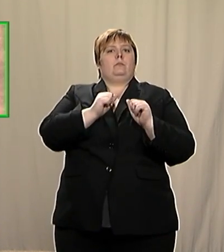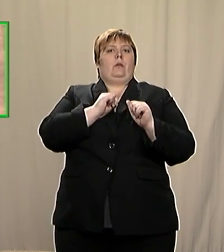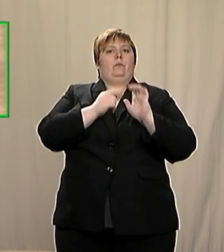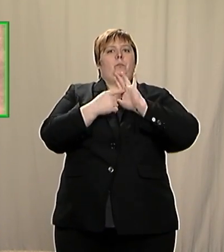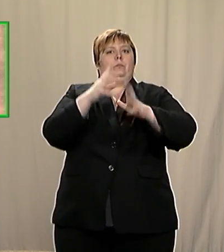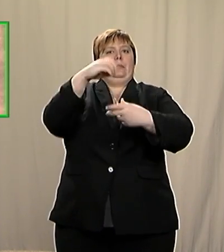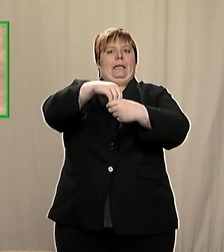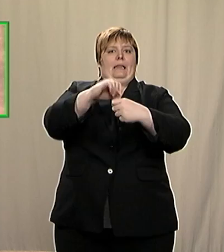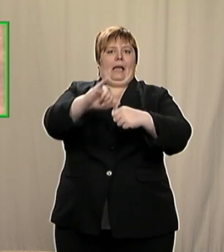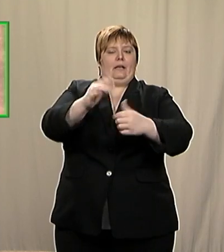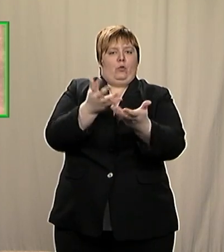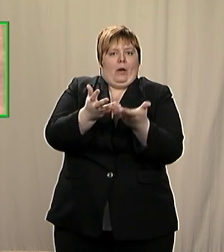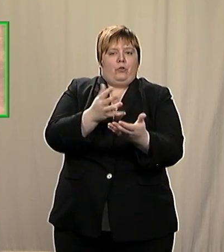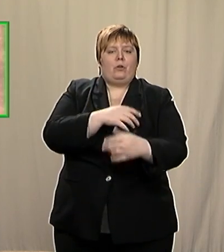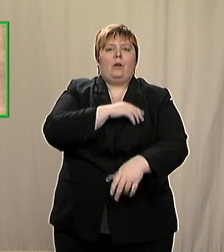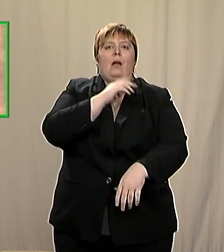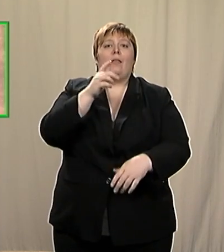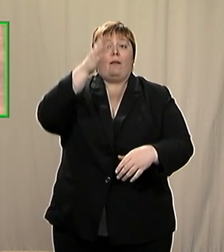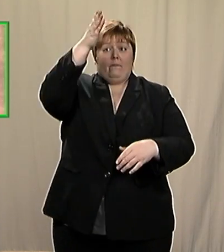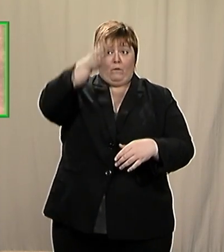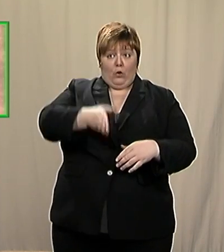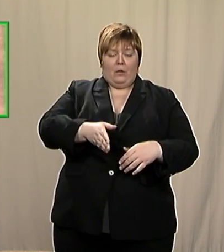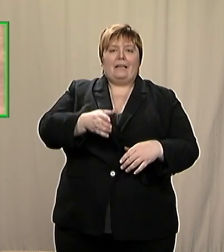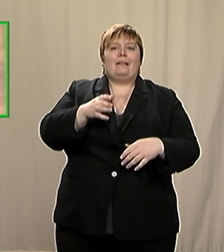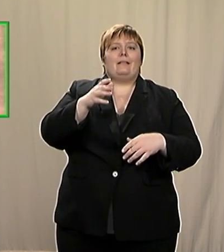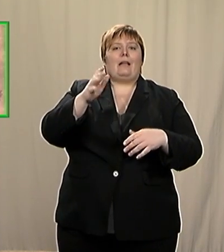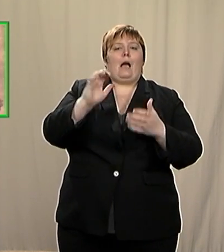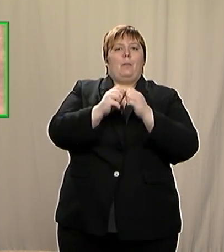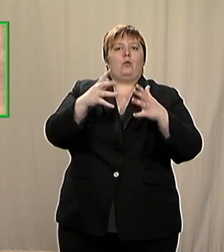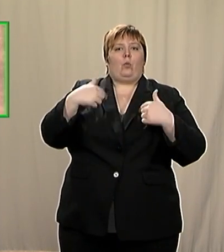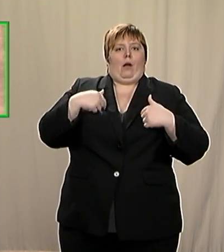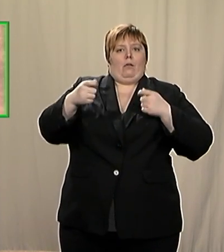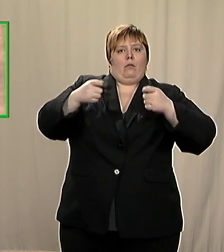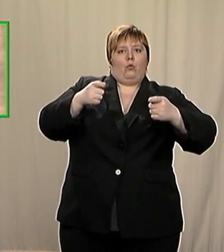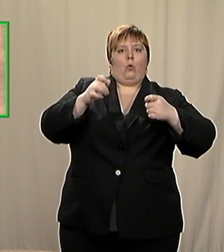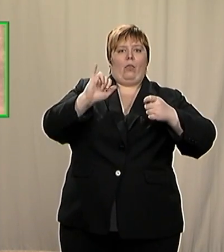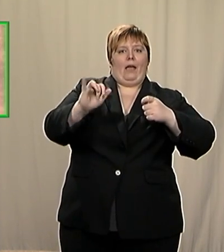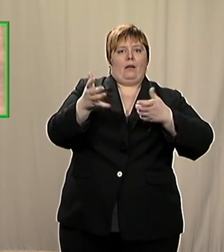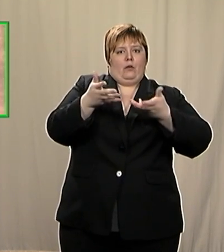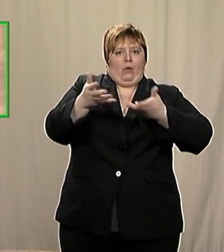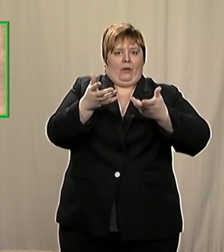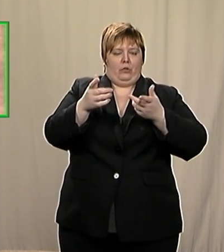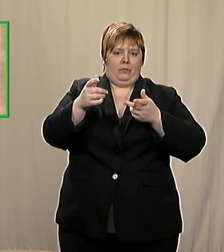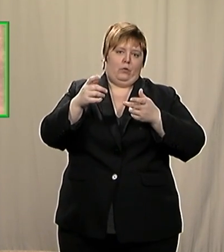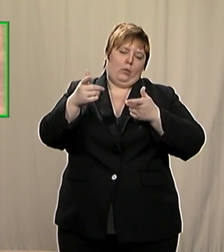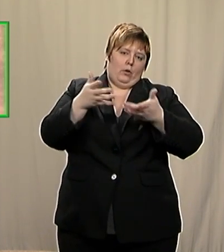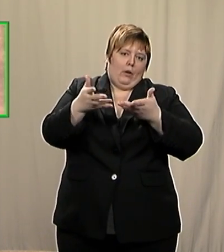And the vertical axis. What I would like to do now is take you step wise through each of them and then give you